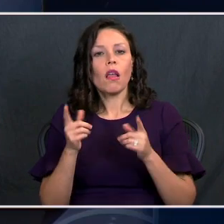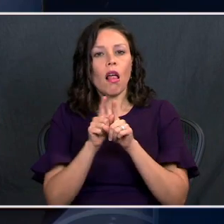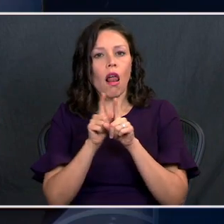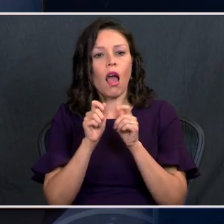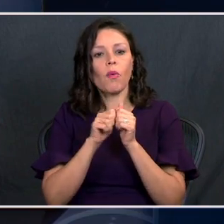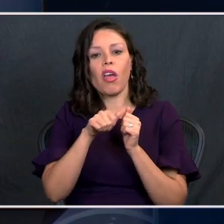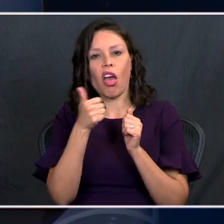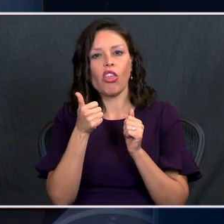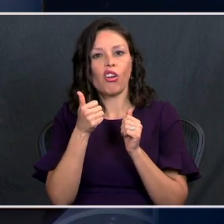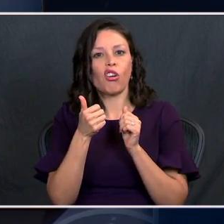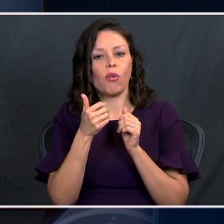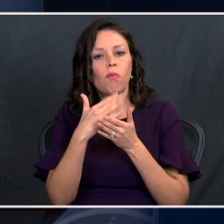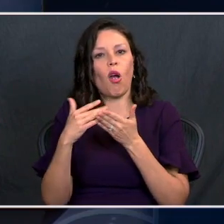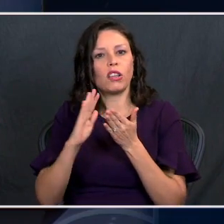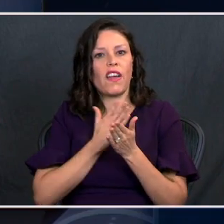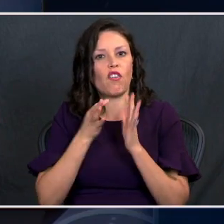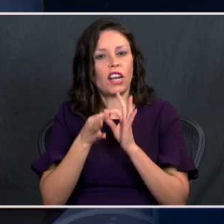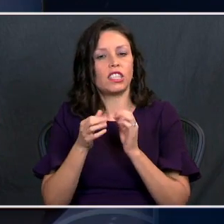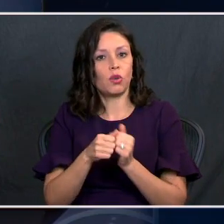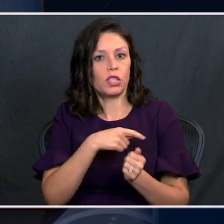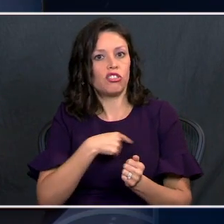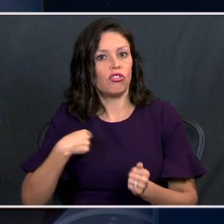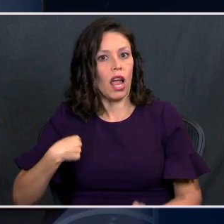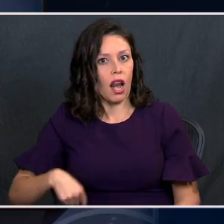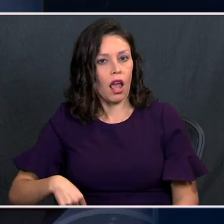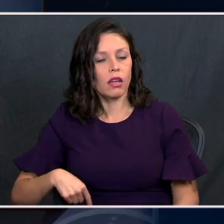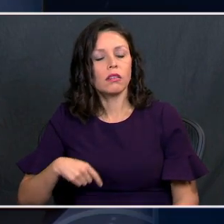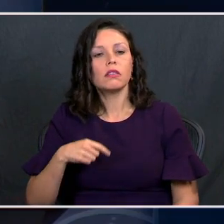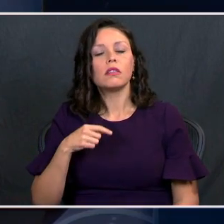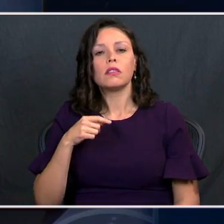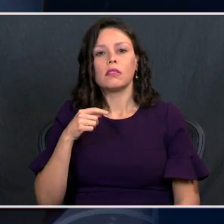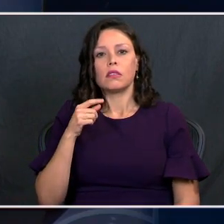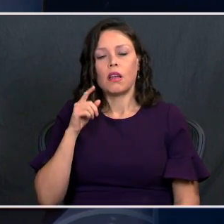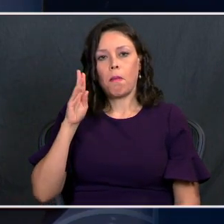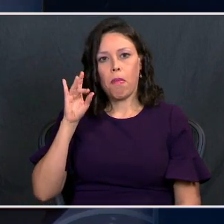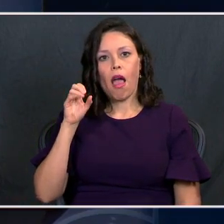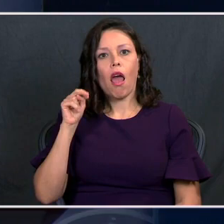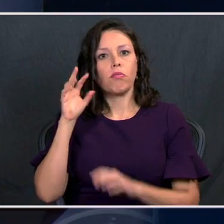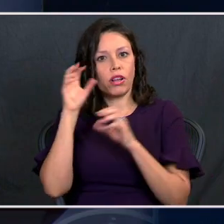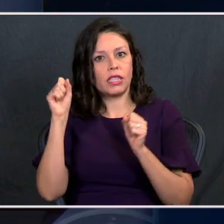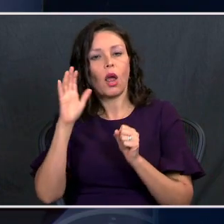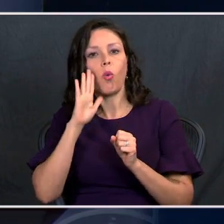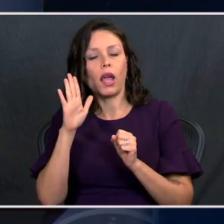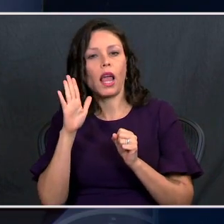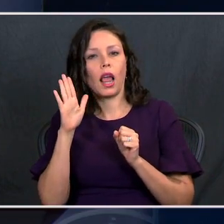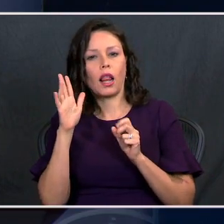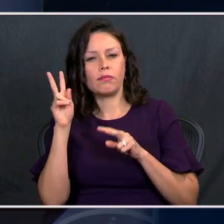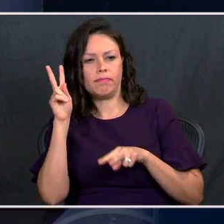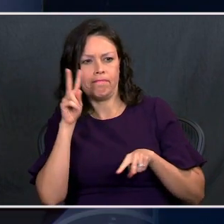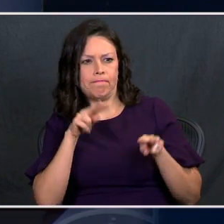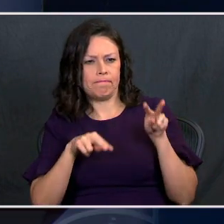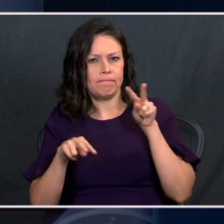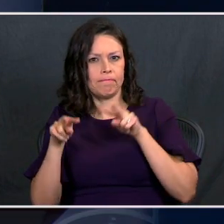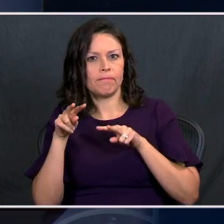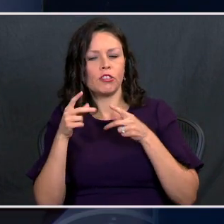of our relationship with China, he will take a multilateral approach to engaging with China,